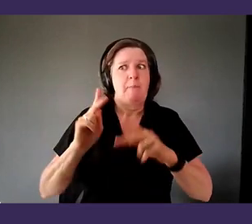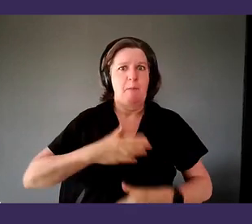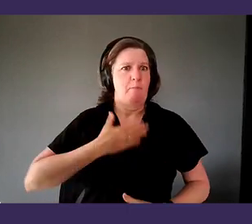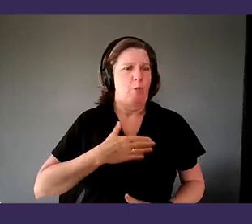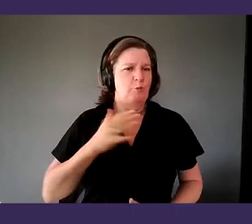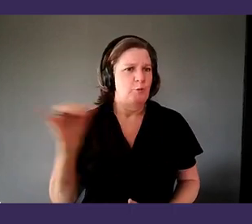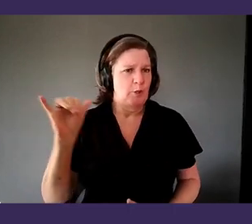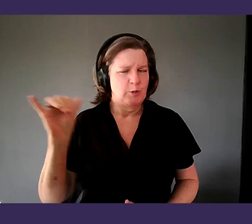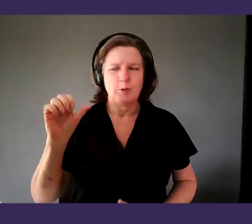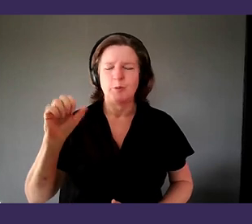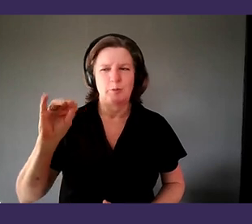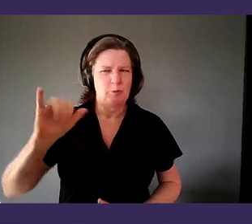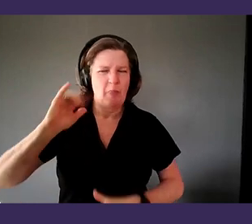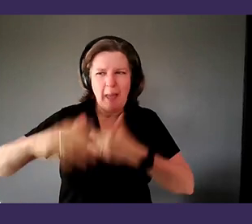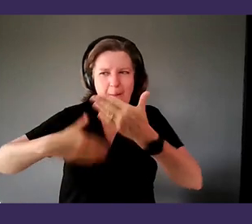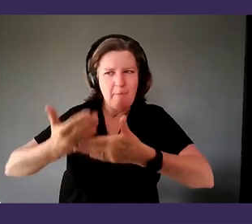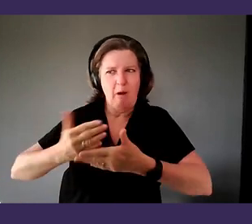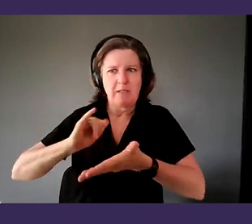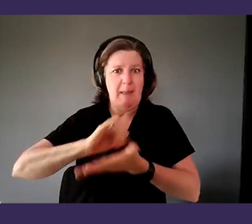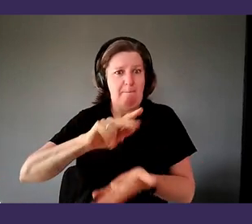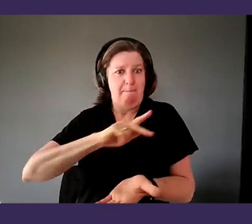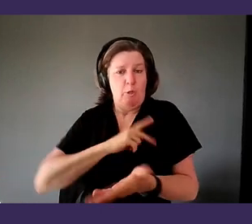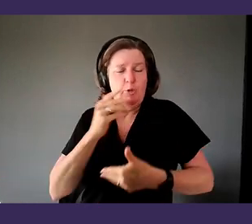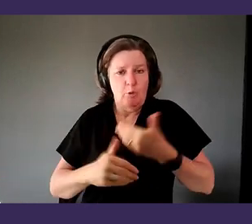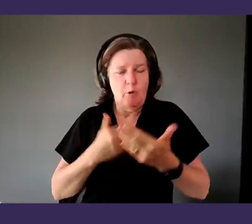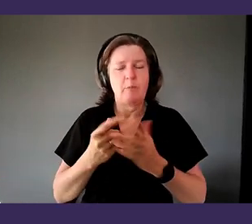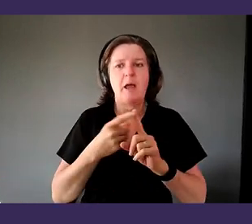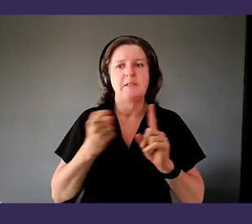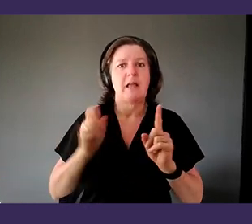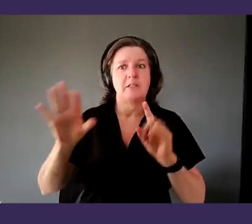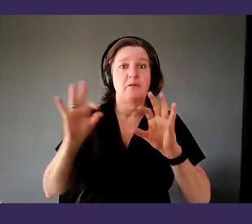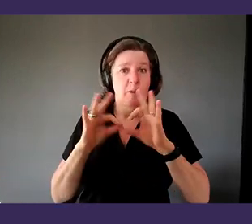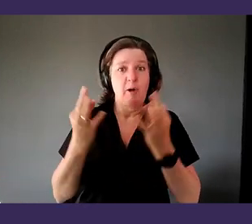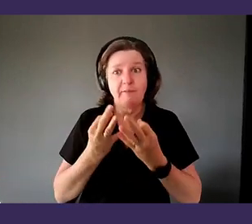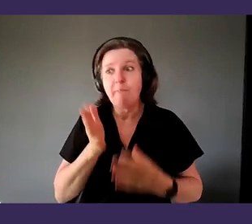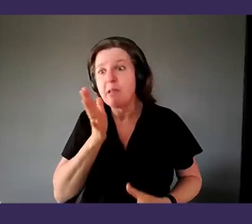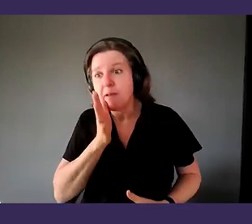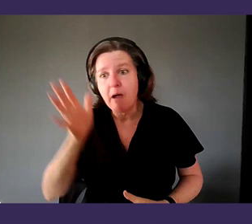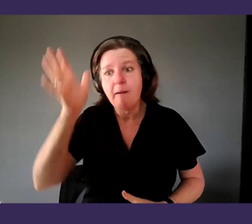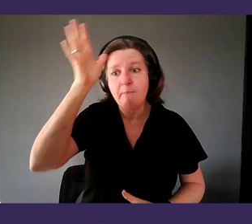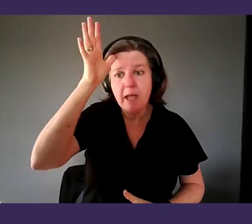So that process, the personal process from her family, mom and dad, was paramount